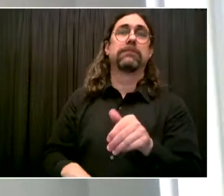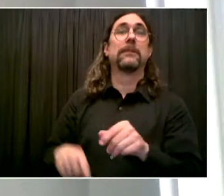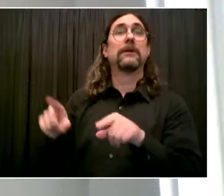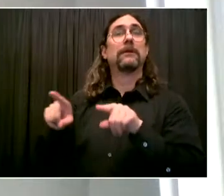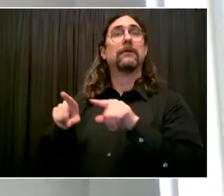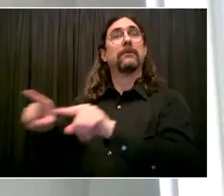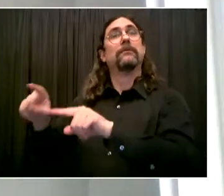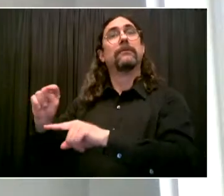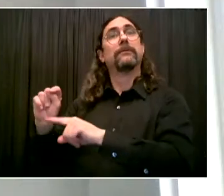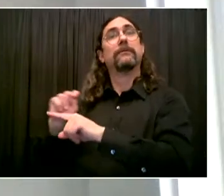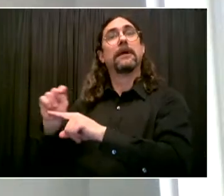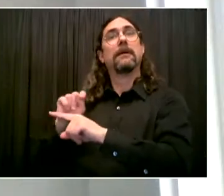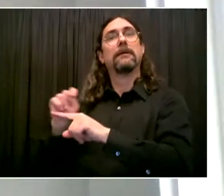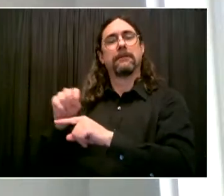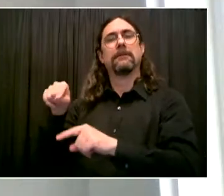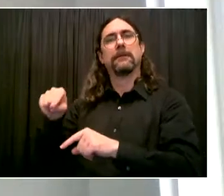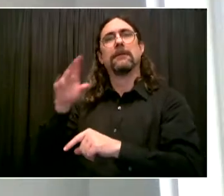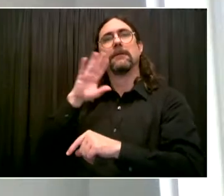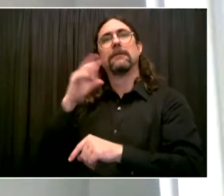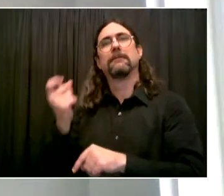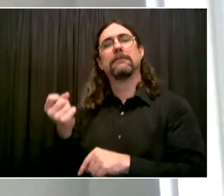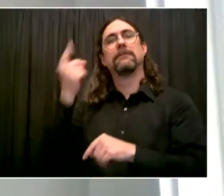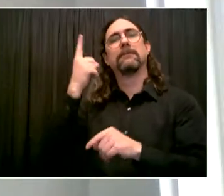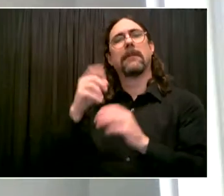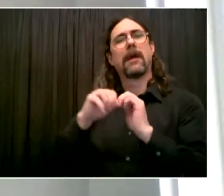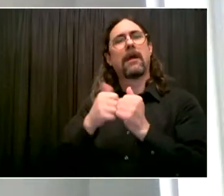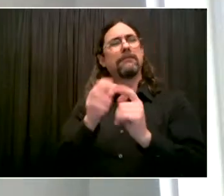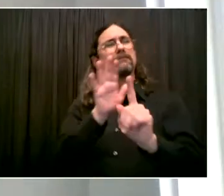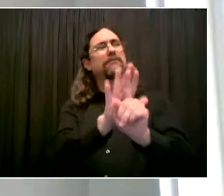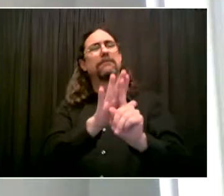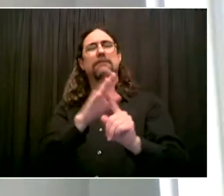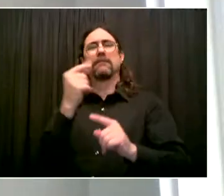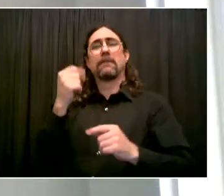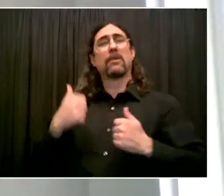OF A SURVIVOR AND BUILD TRUST.